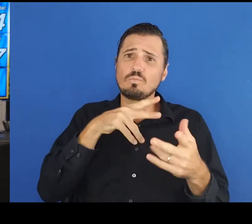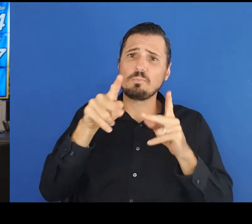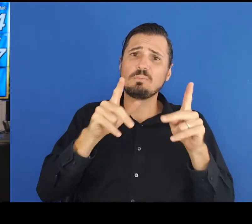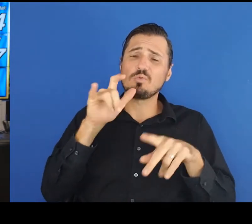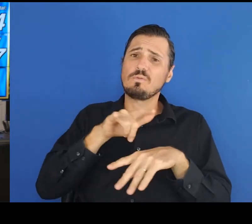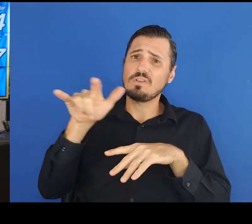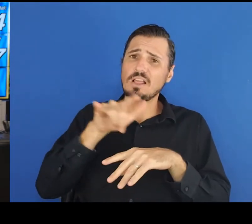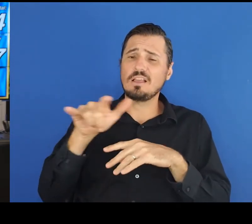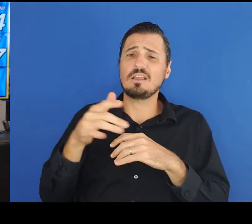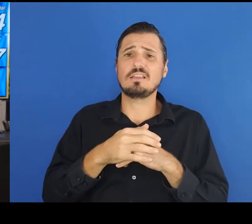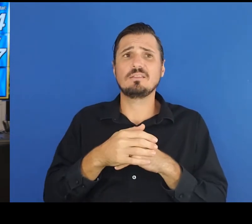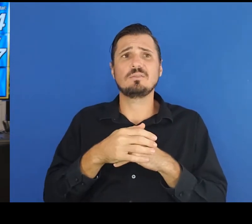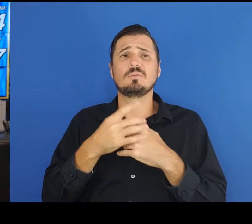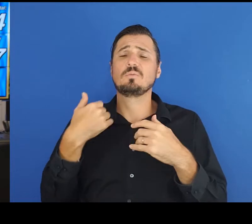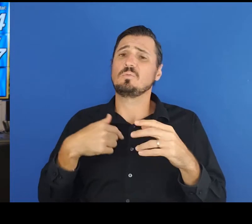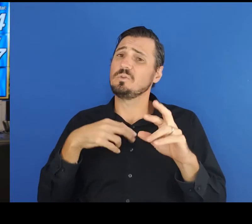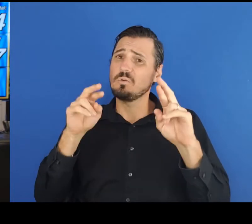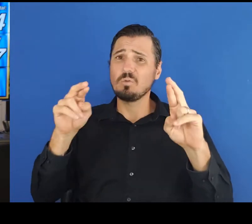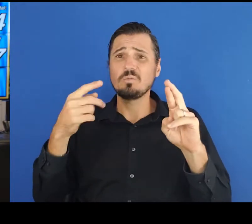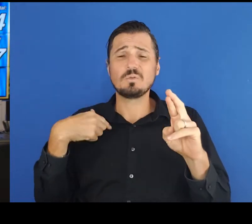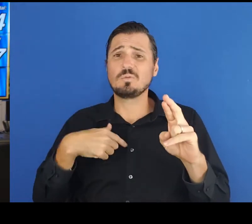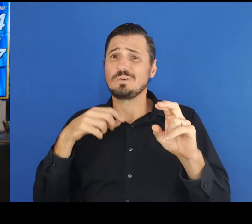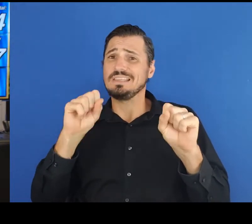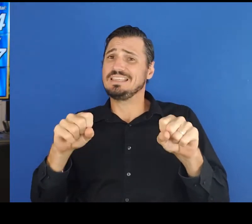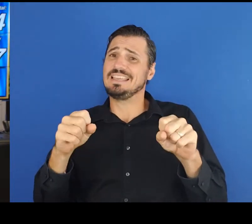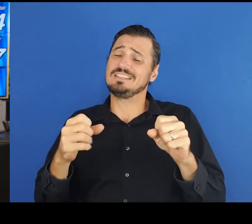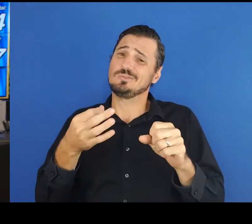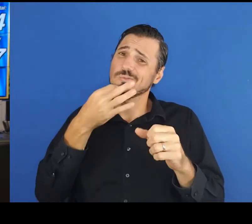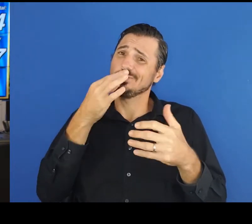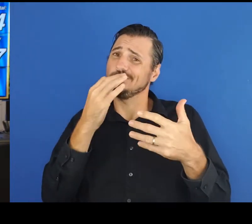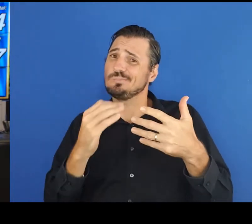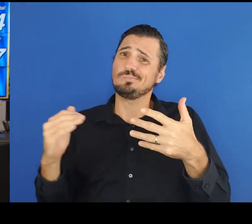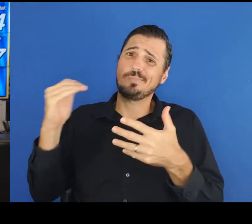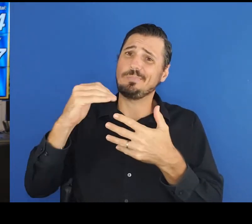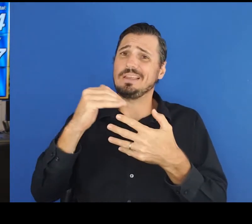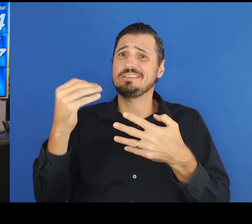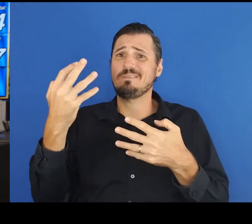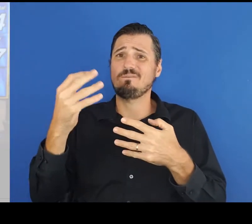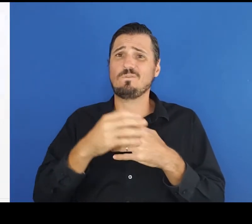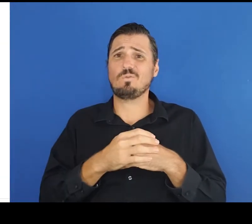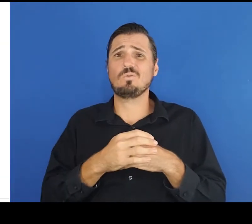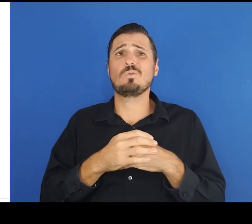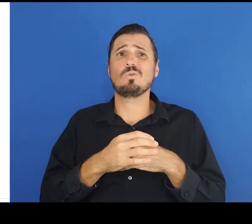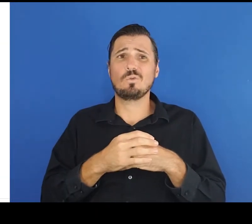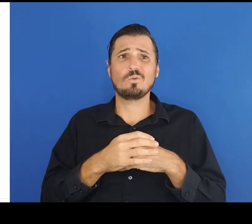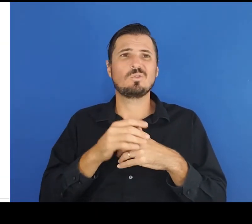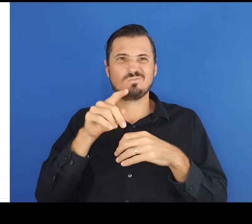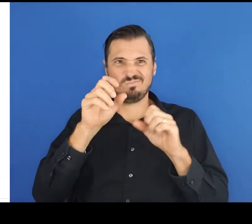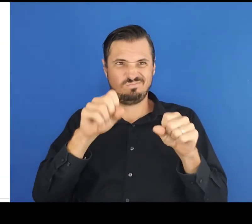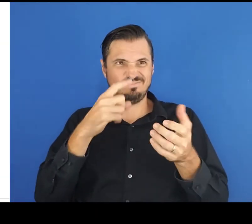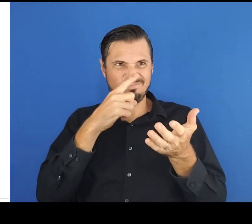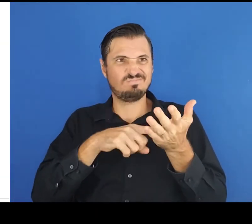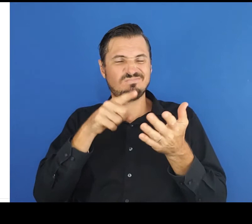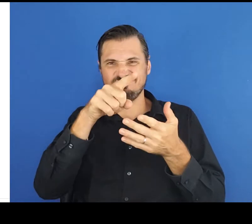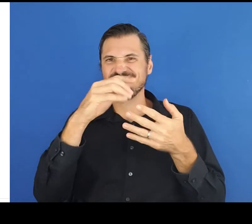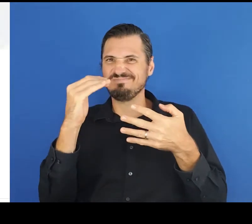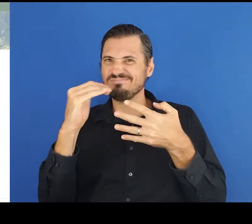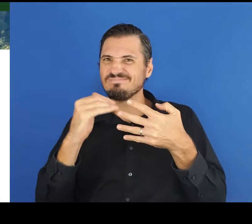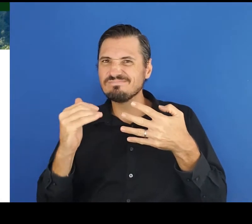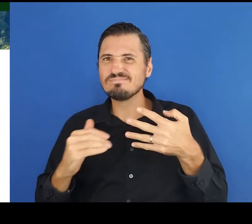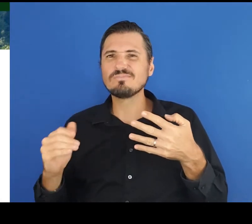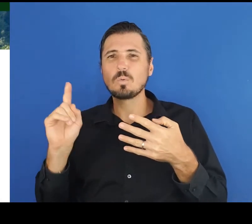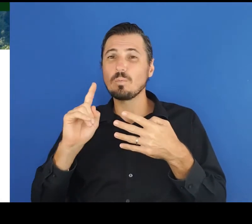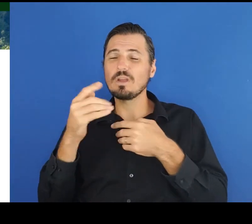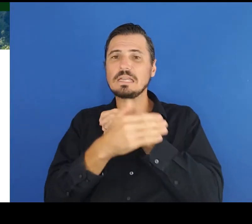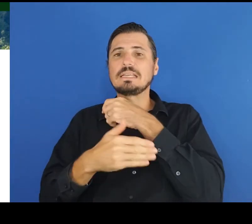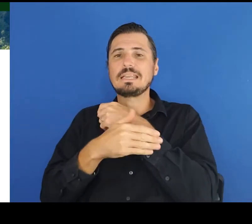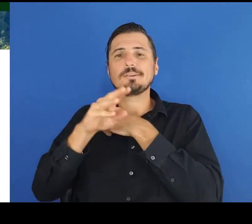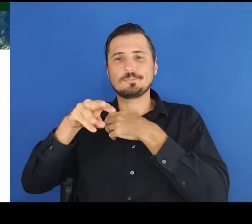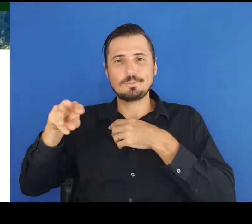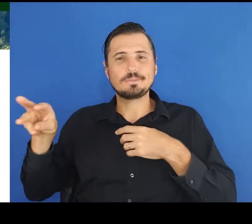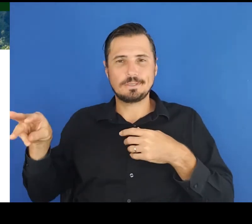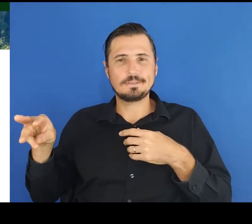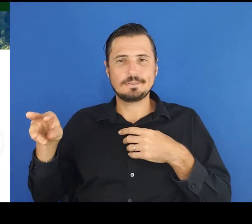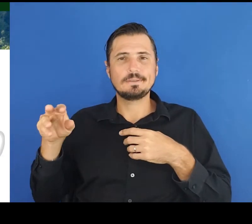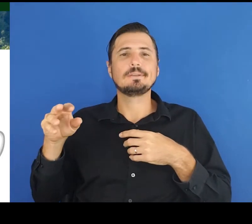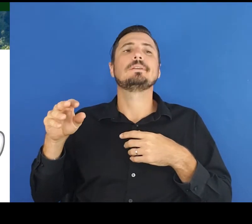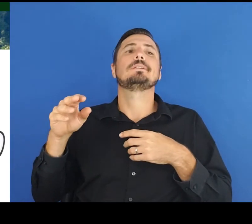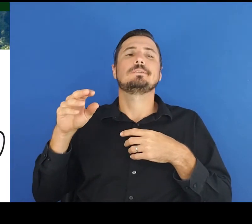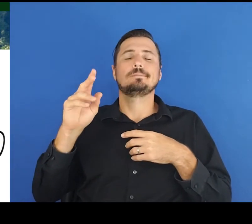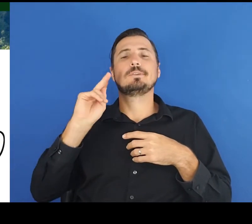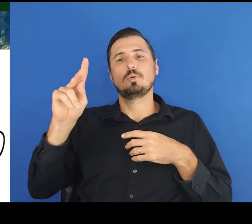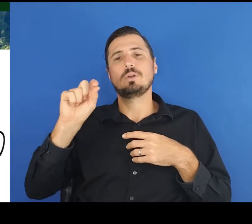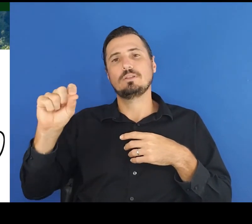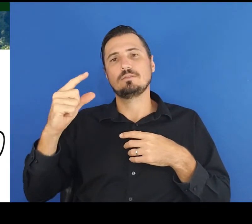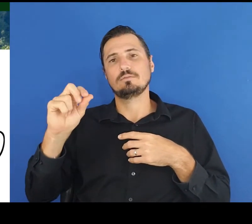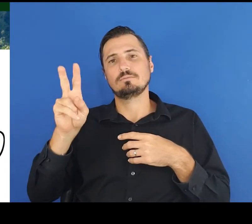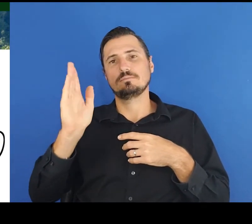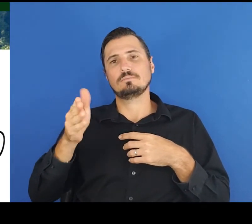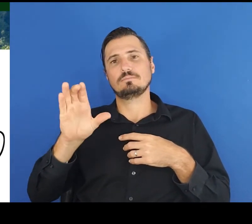We are hopeful that we can work together to get back to Tier 4 as soon as possible. The tier chart and attached guidelines can be found on the county’s website, kauai.gov/COVID-19